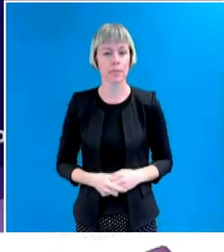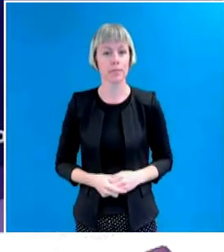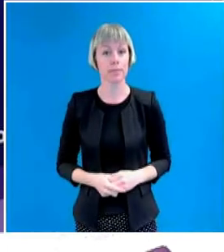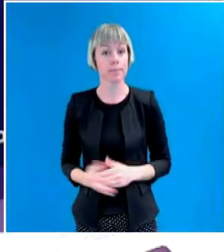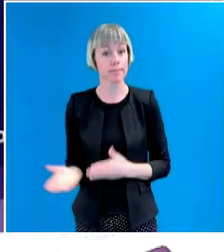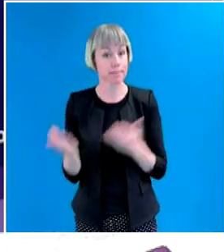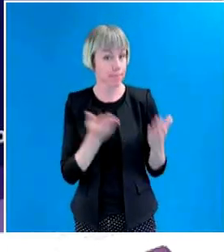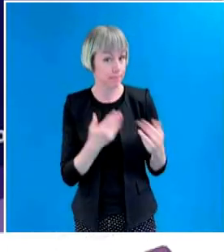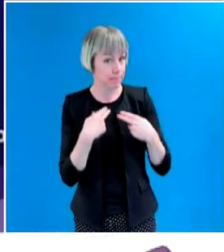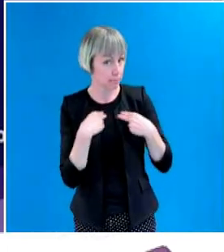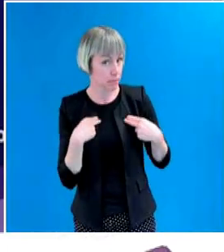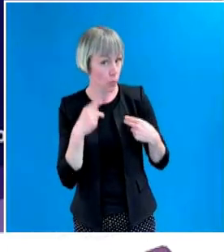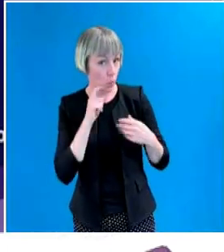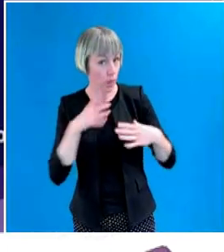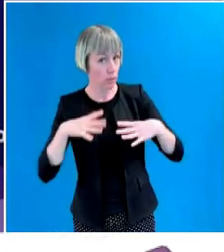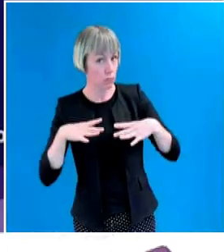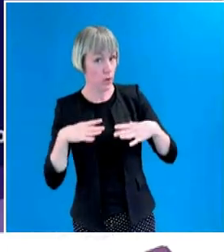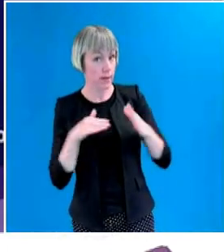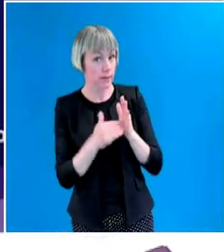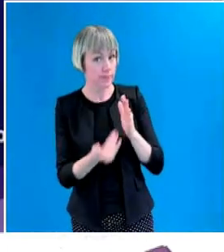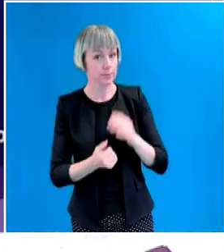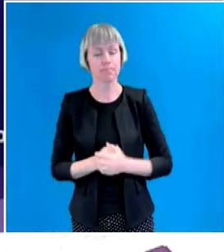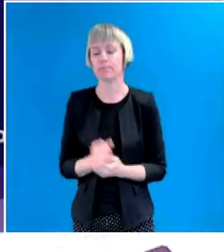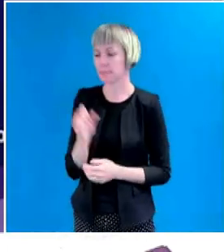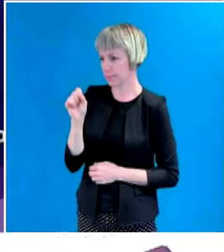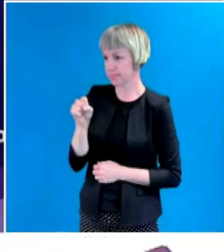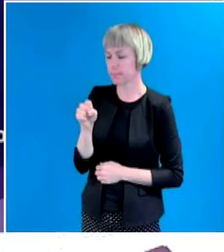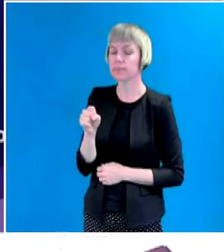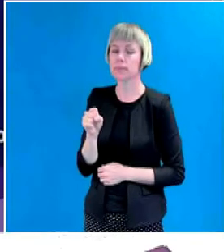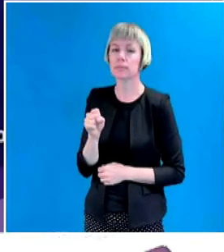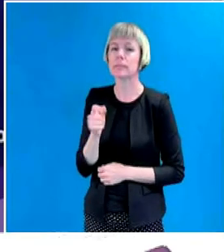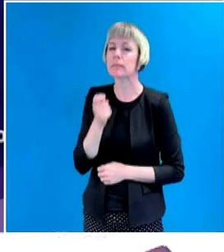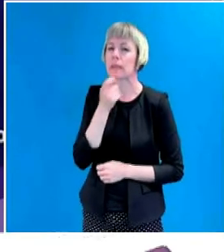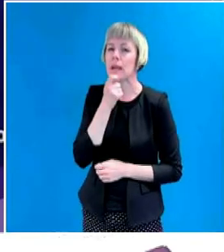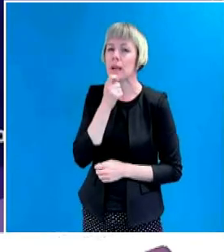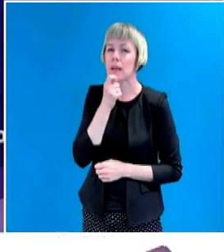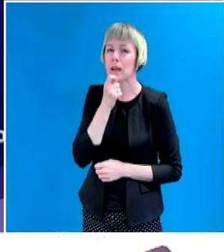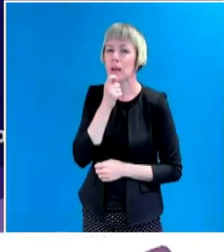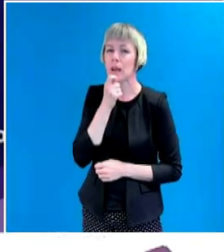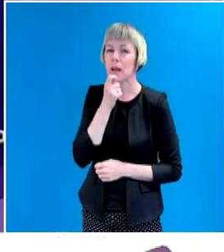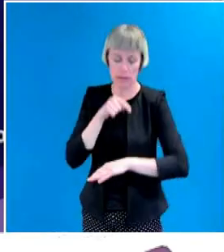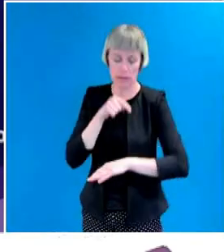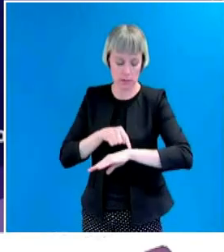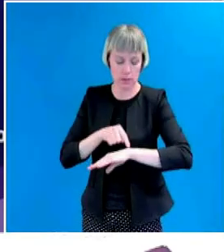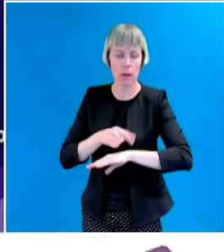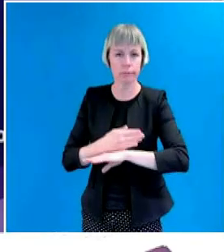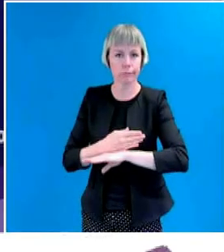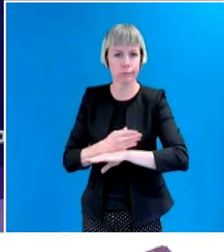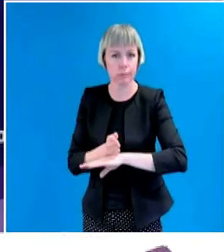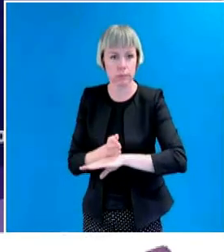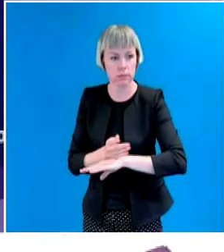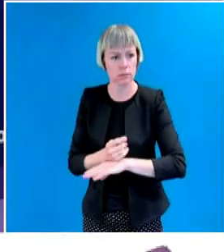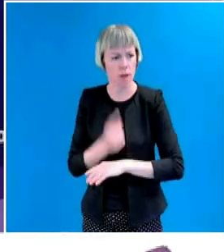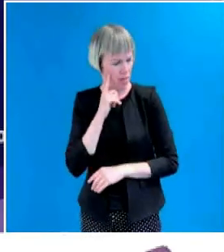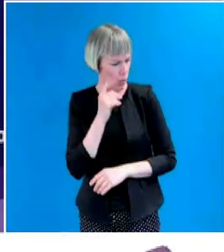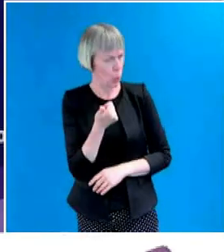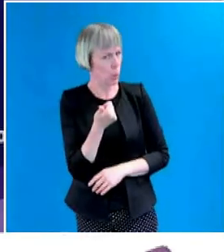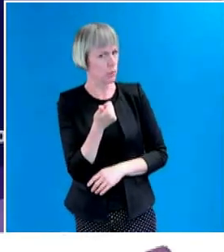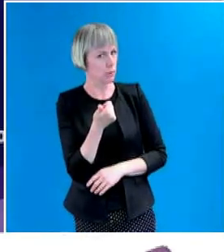Ms Eastman, do we adjourn now? We do. We are running a little behind time. I thought we were doing very well.